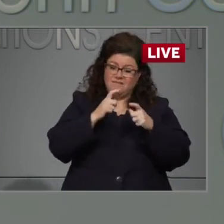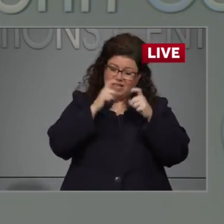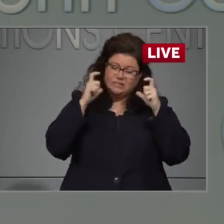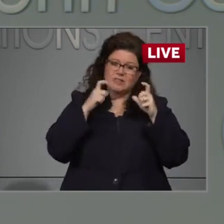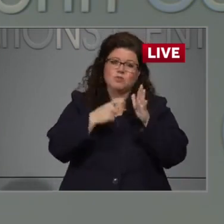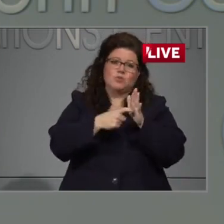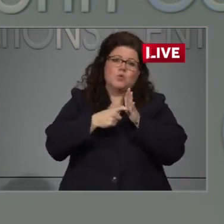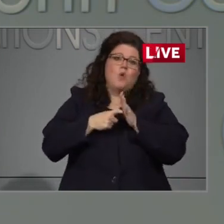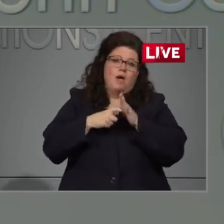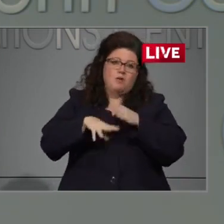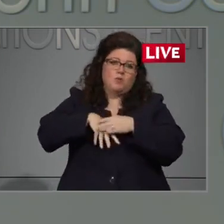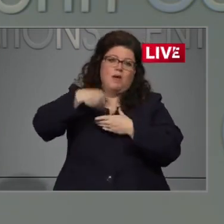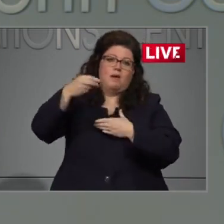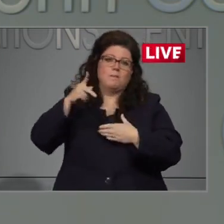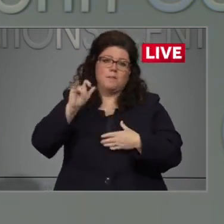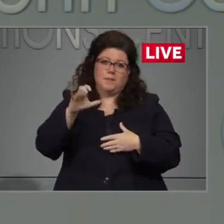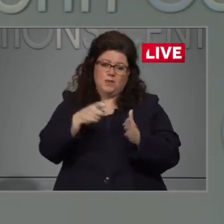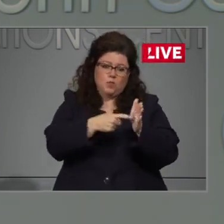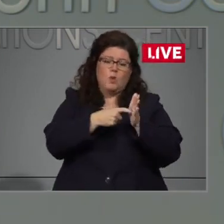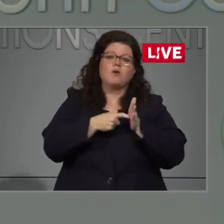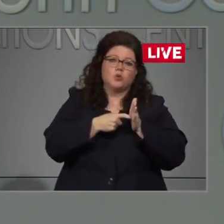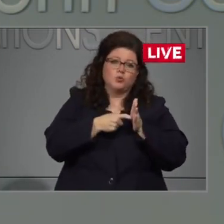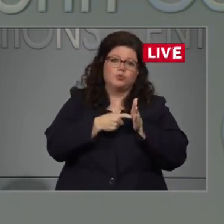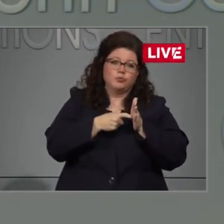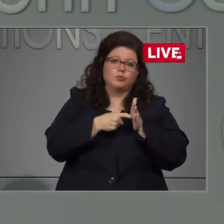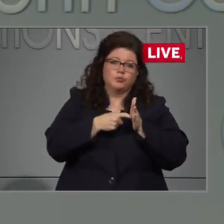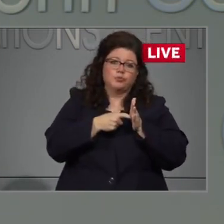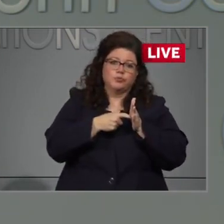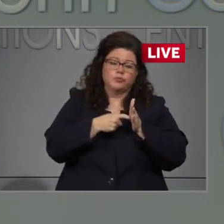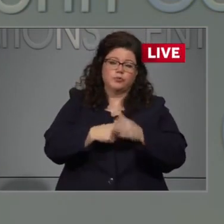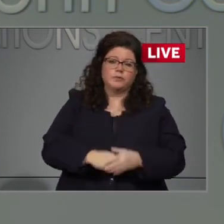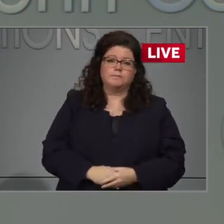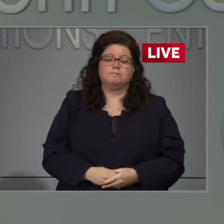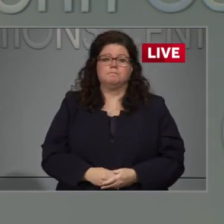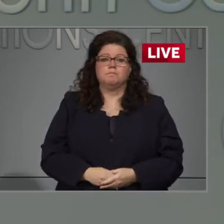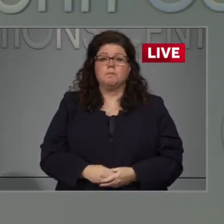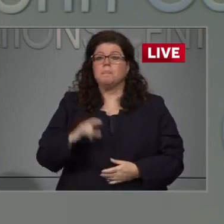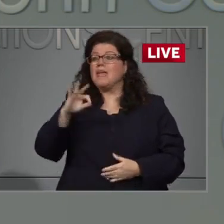THE OTHER IMPORTANT DECISION IS REQUIRING FACE COVERINGS WHEN PEOPLE ARE OUT IN PUBLIC.